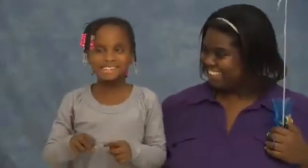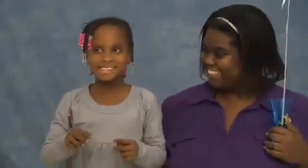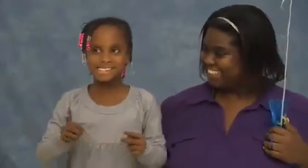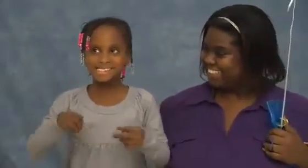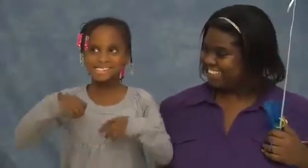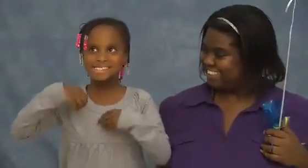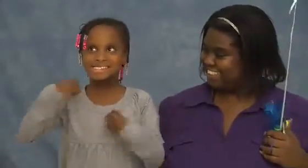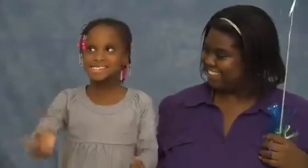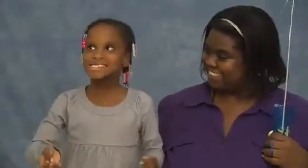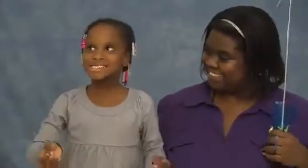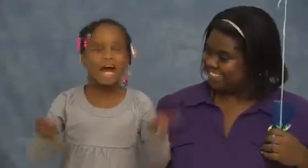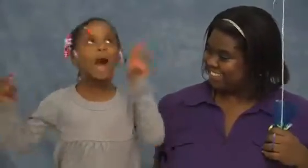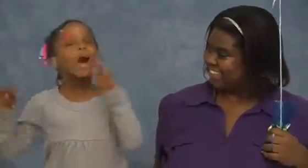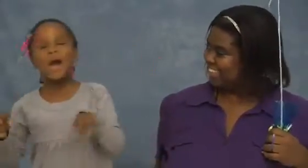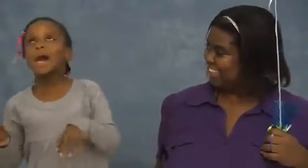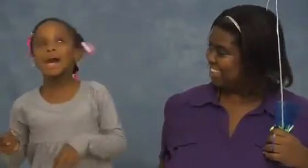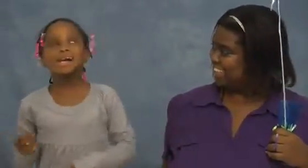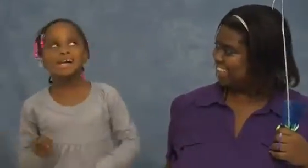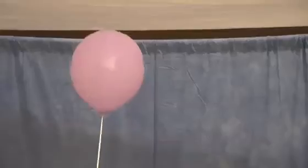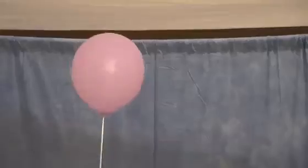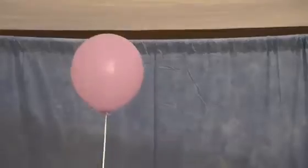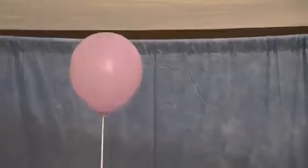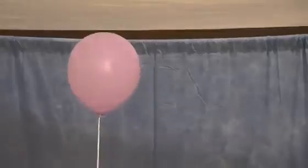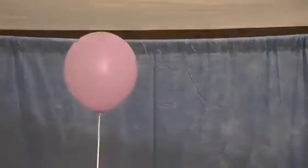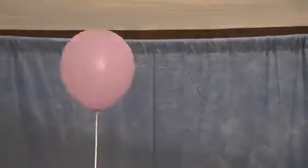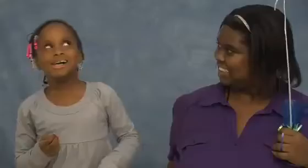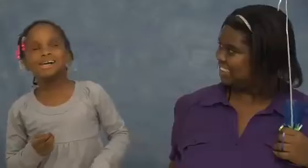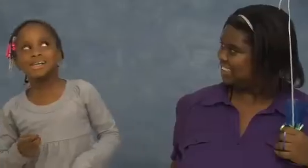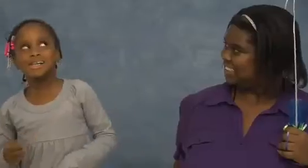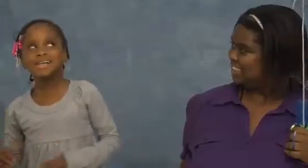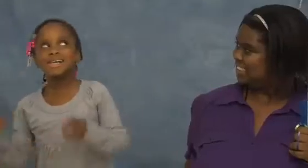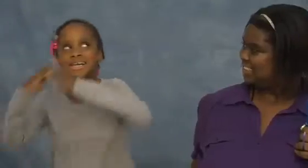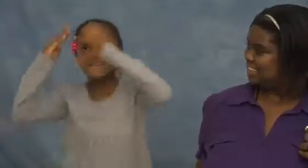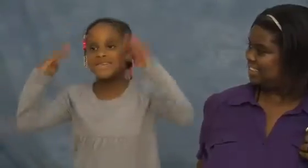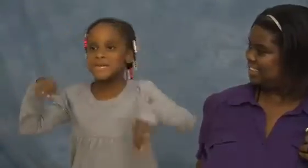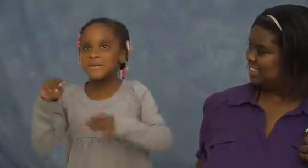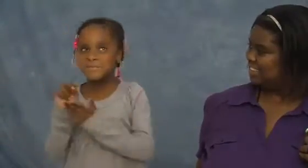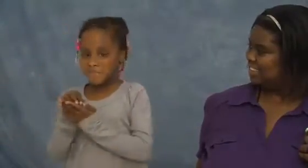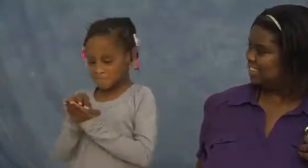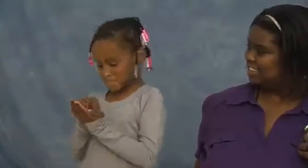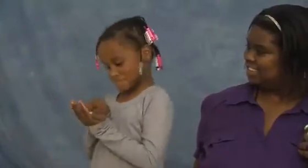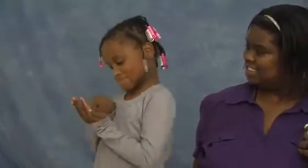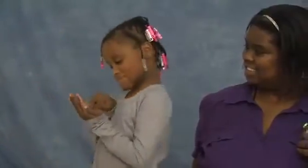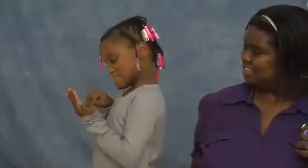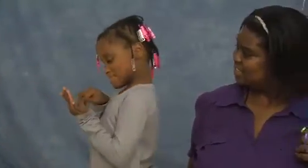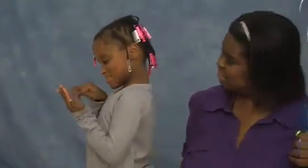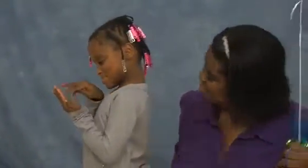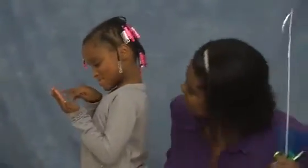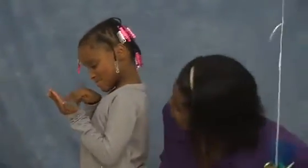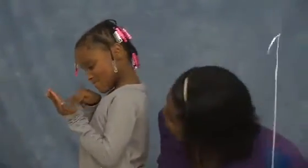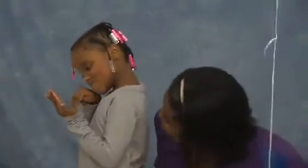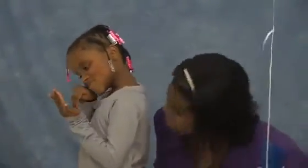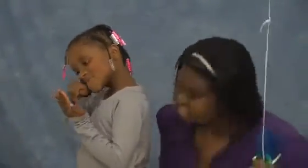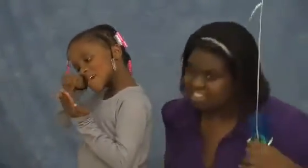Khyianna: Brother, well... Oh! Khyianna: Painting a house.